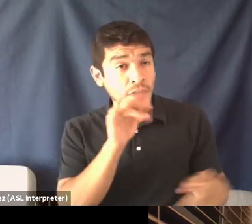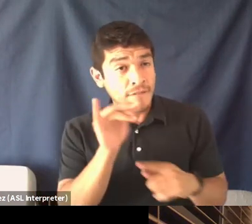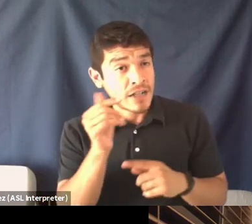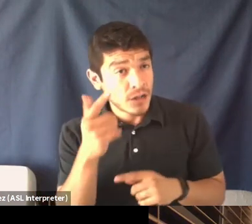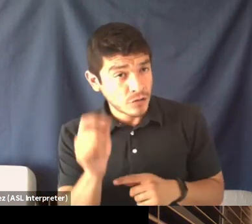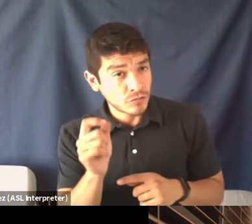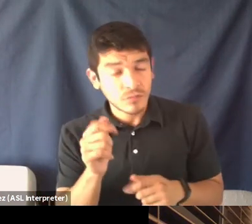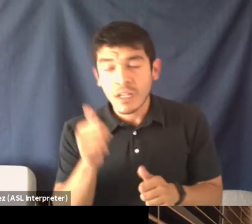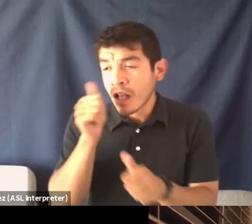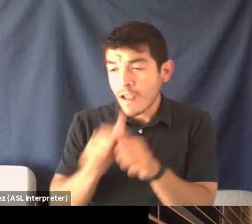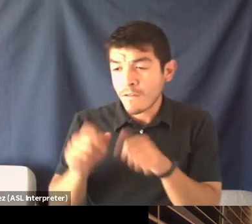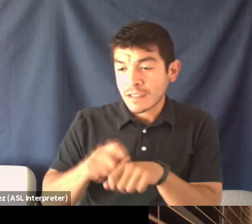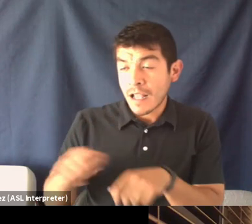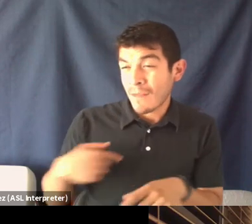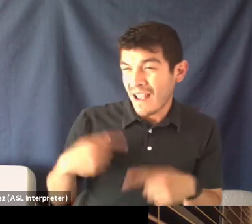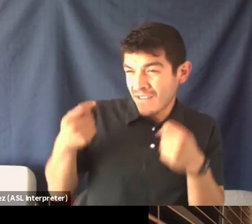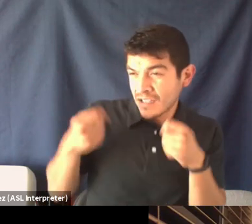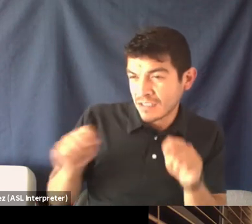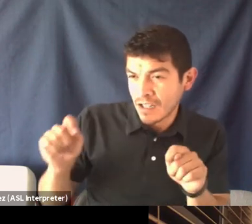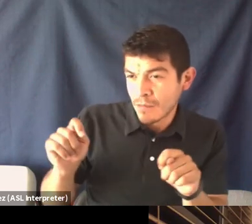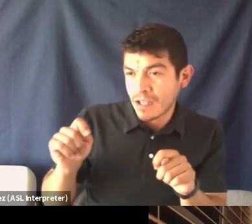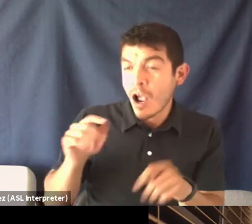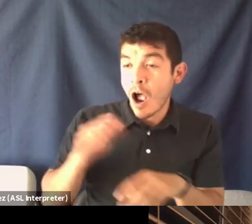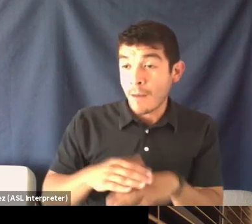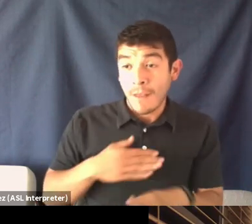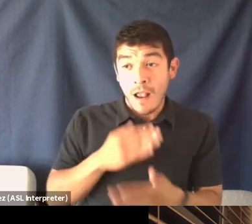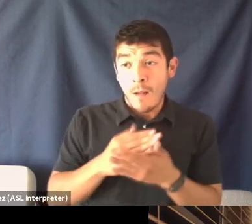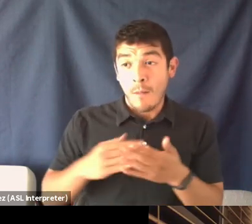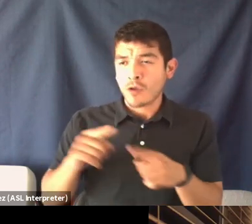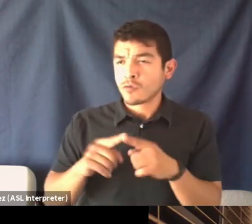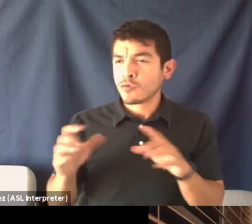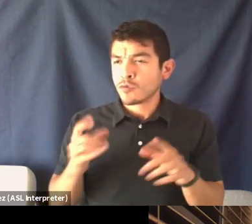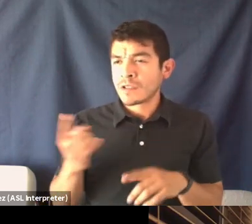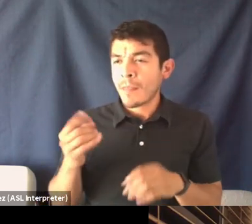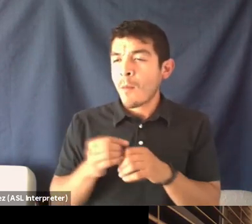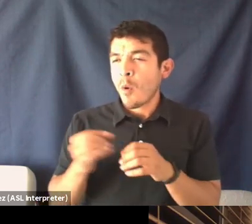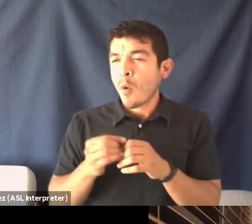every time there was an attempt that on our part to kind of do something more fly on the wall where we would